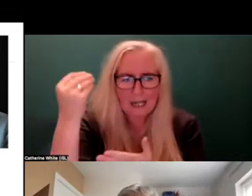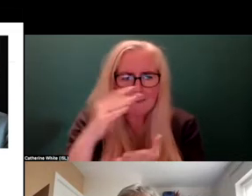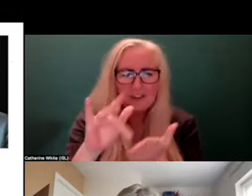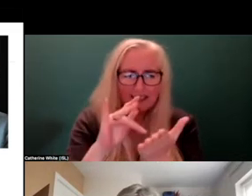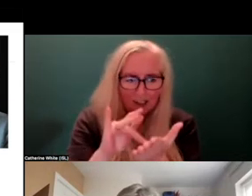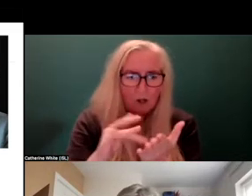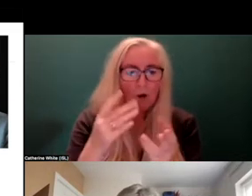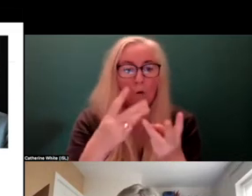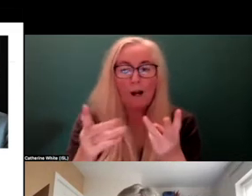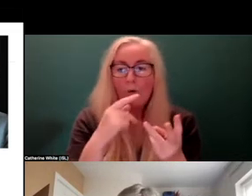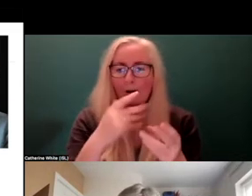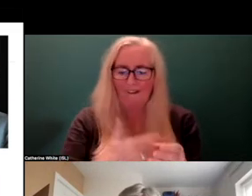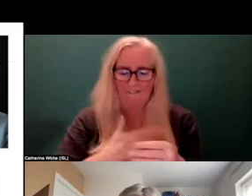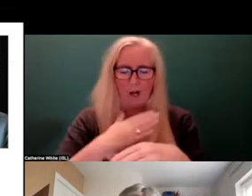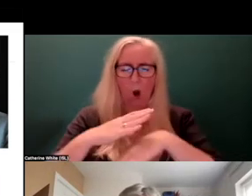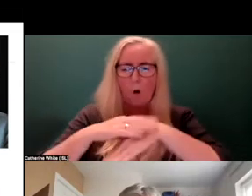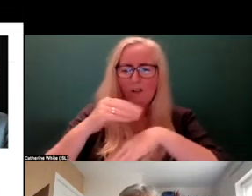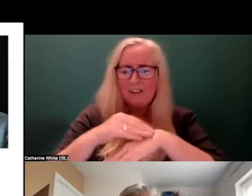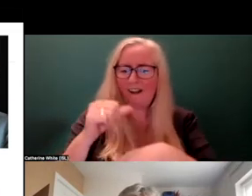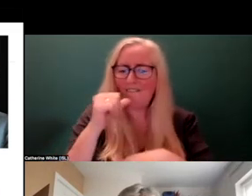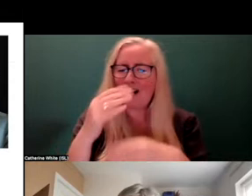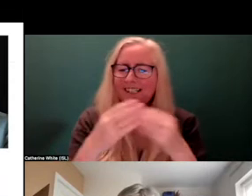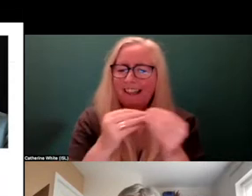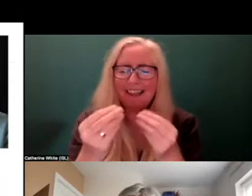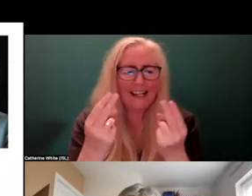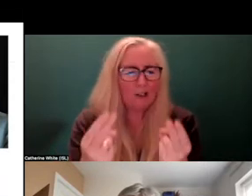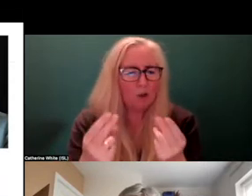I think when it comes to our being and being older, the first thing I think we